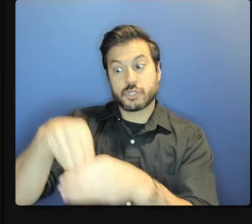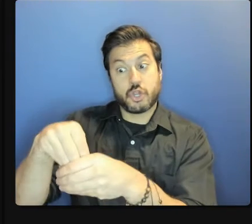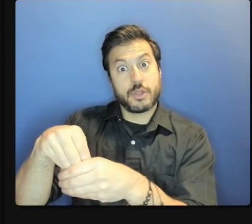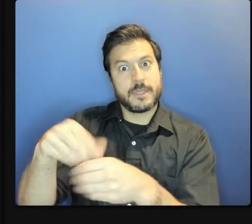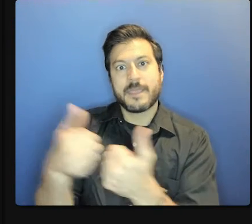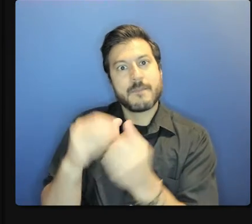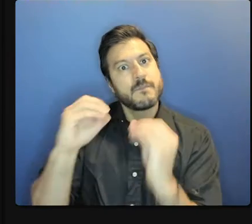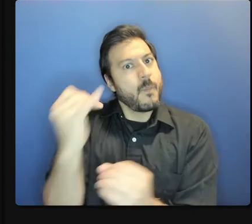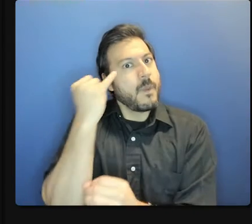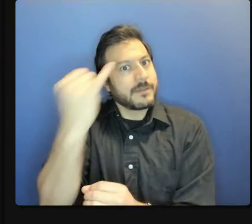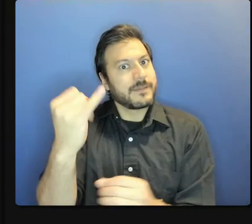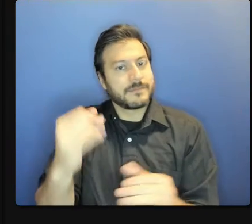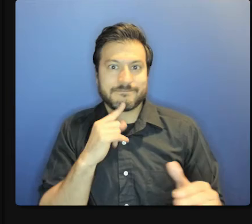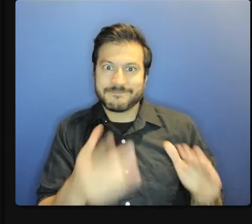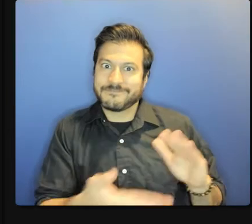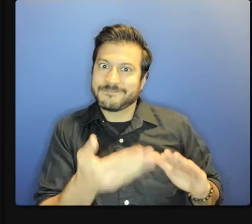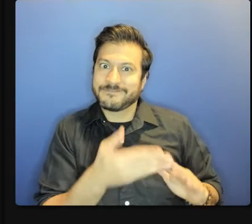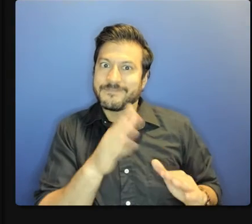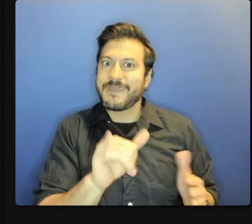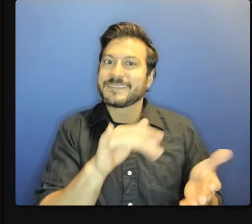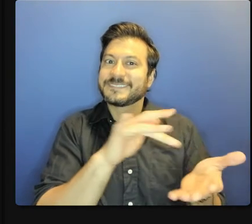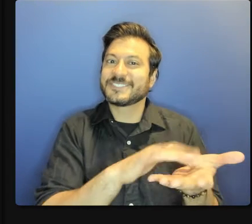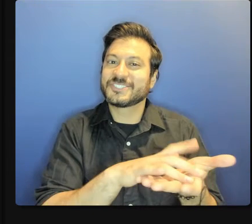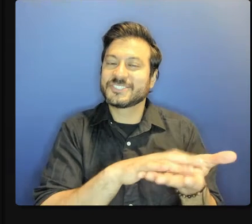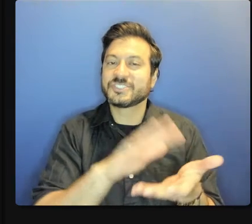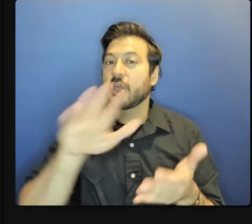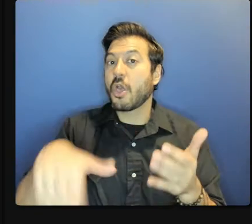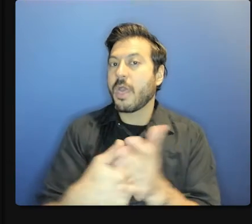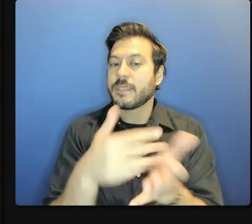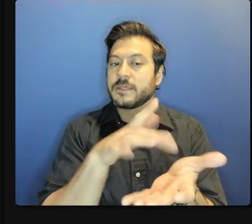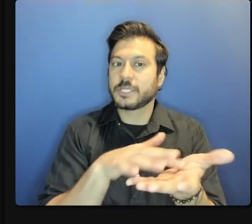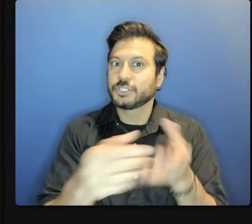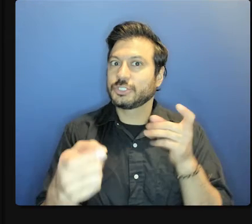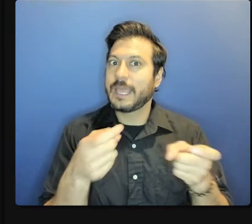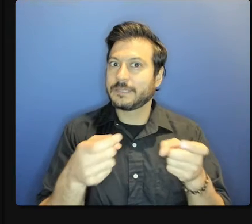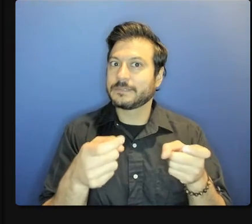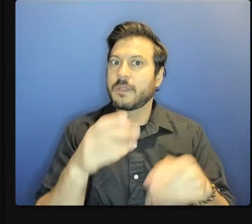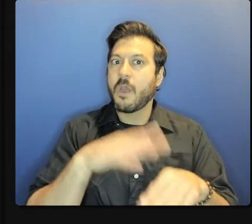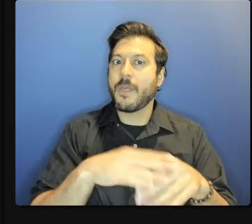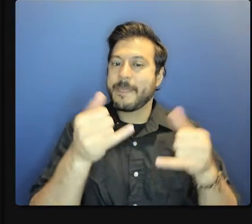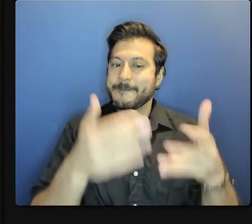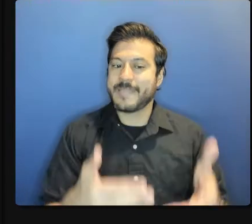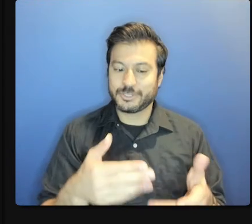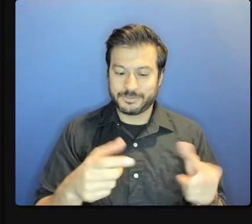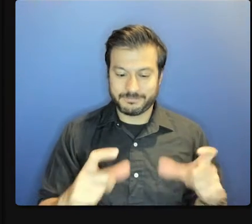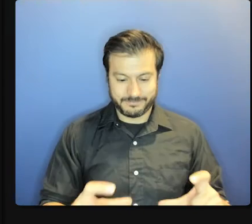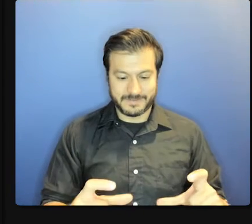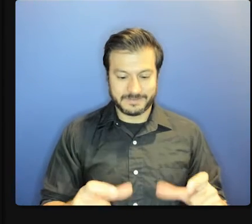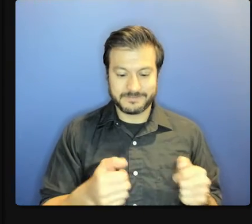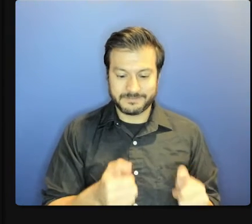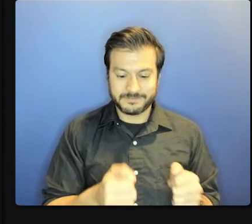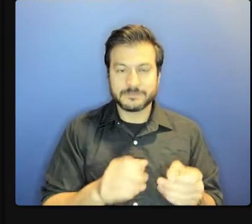the game has no idea it's being driven by touch. Instead, all of the touch input handling is done on the player's device,